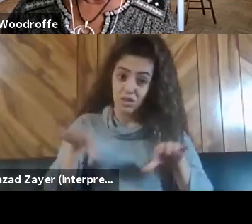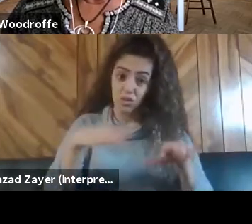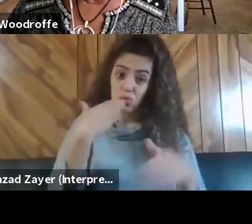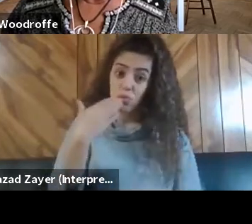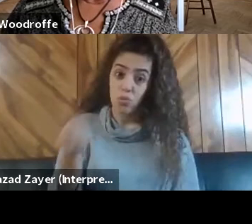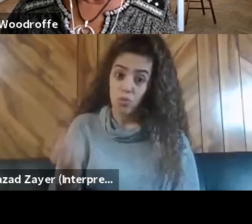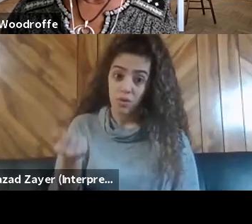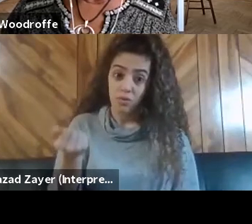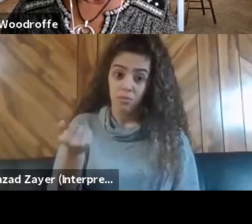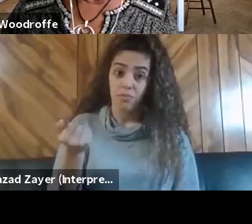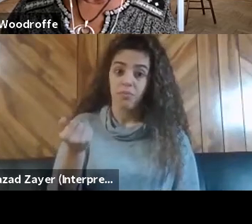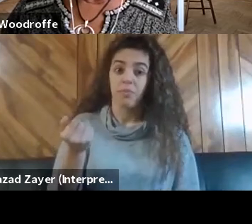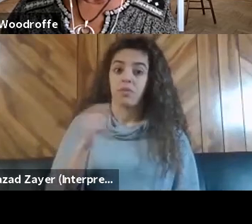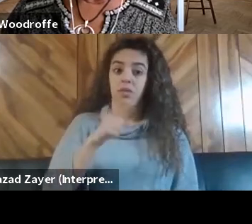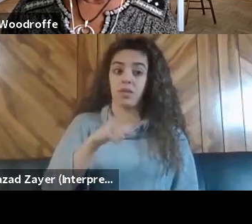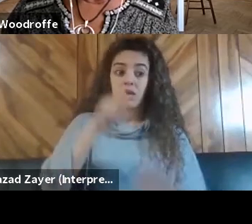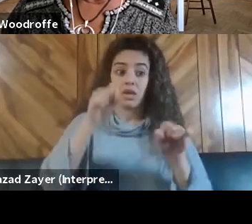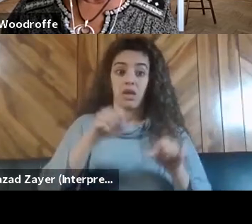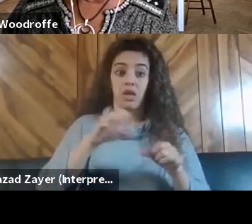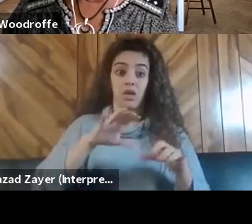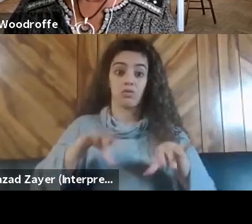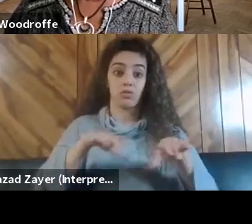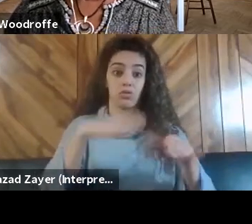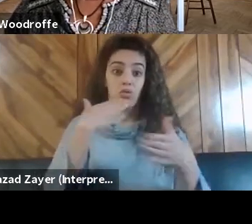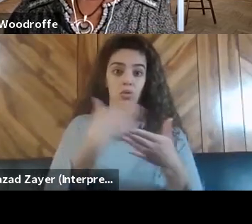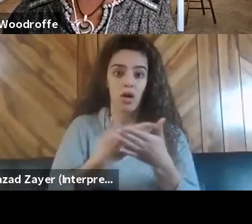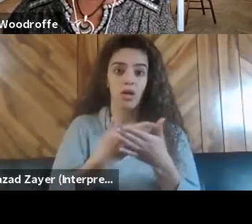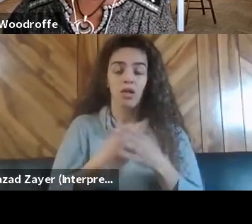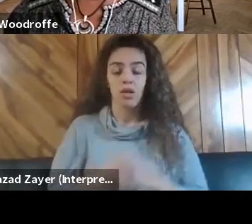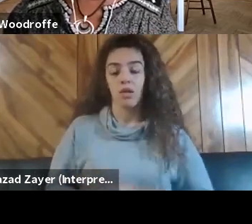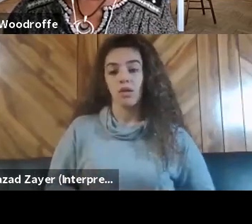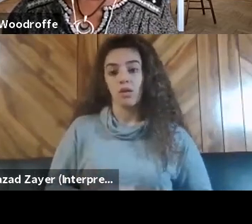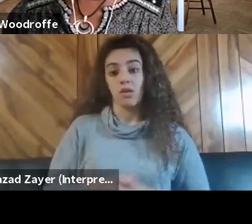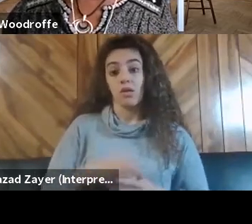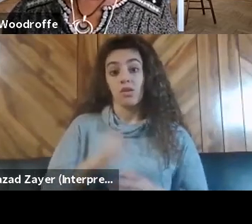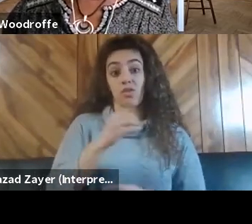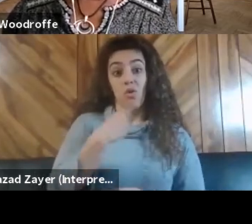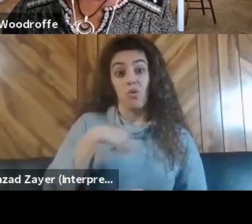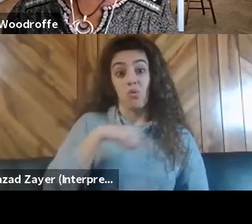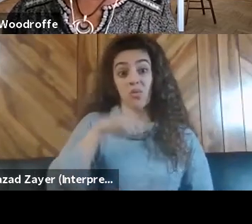in the middle of the summer that was like in, you know, August or something. They said, Yes, we're gonna put them into a general class.